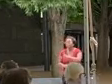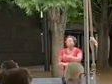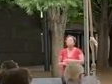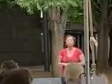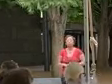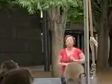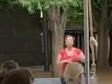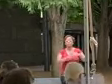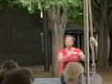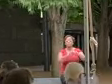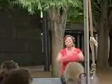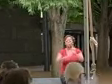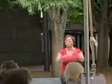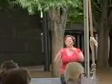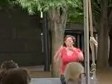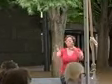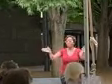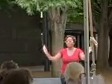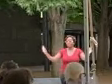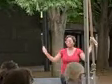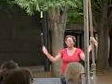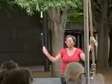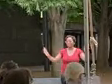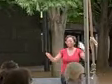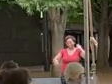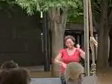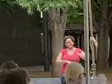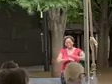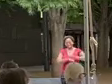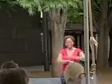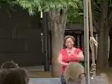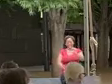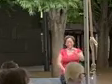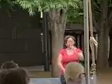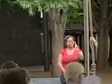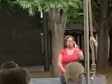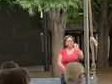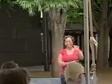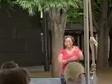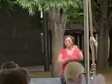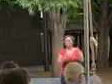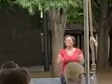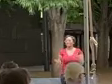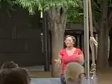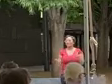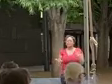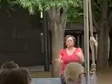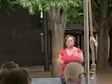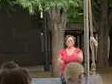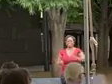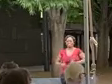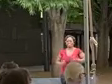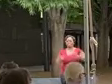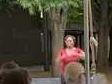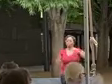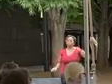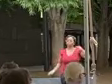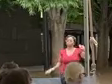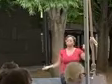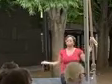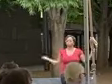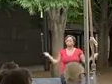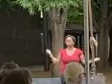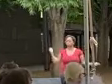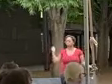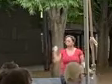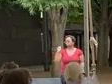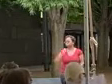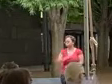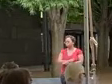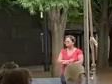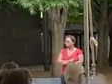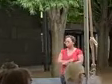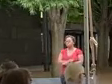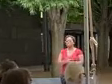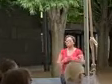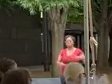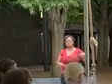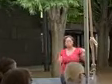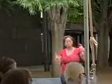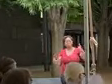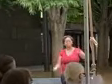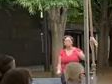the Americans with Disabilities Act has shaped modern life for people with disabilities in the 31 years since it passed.